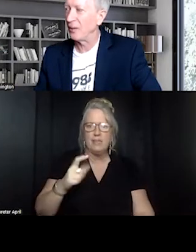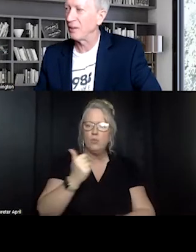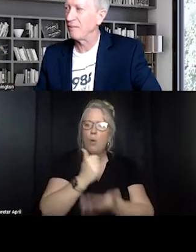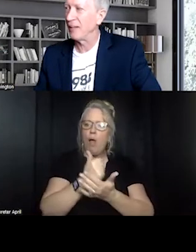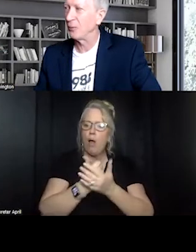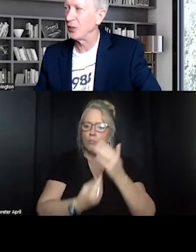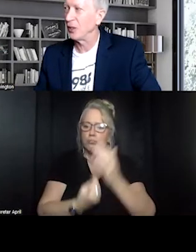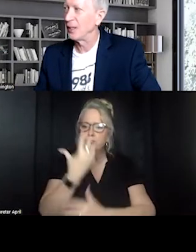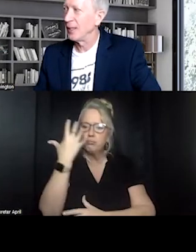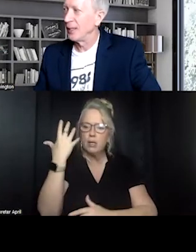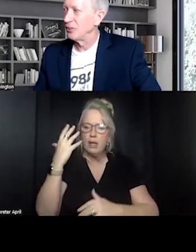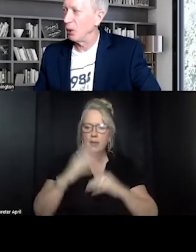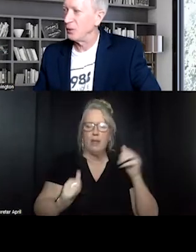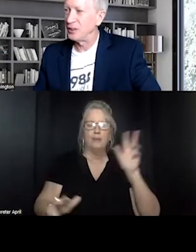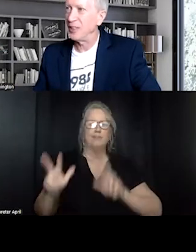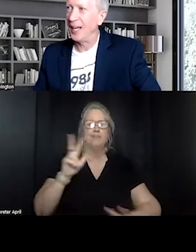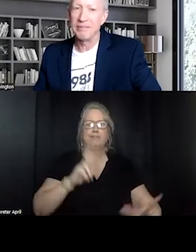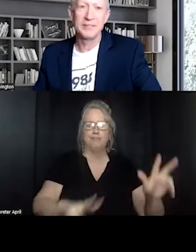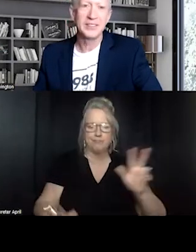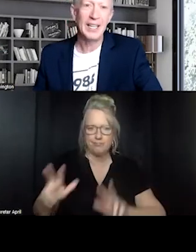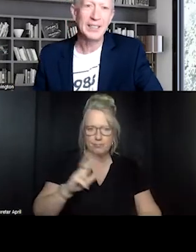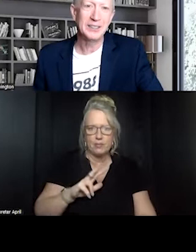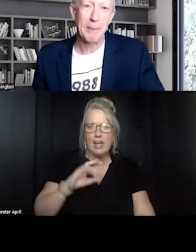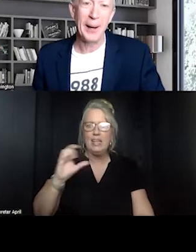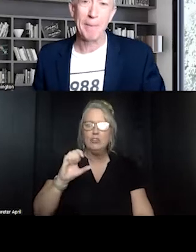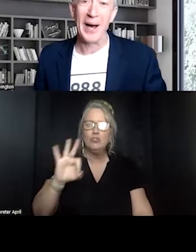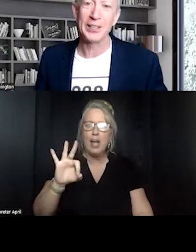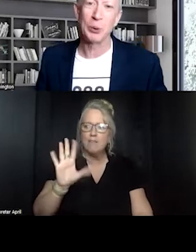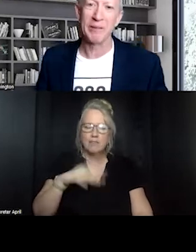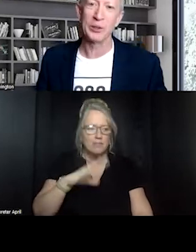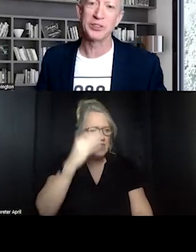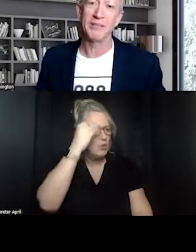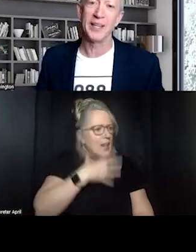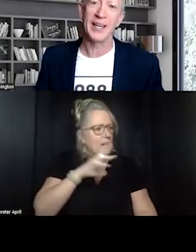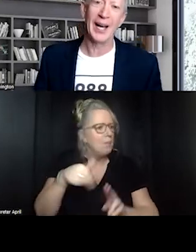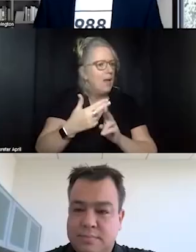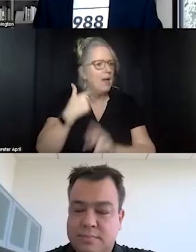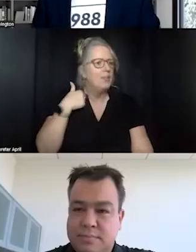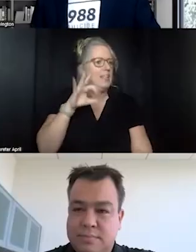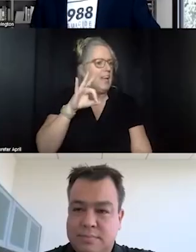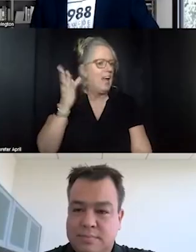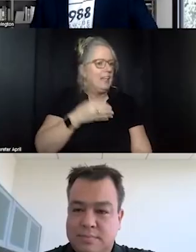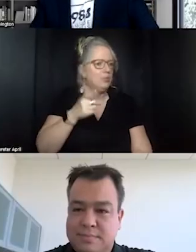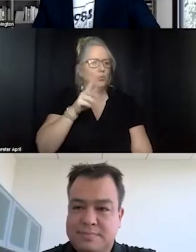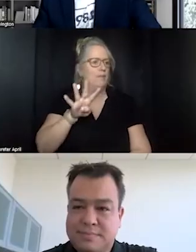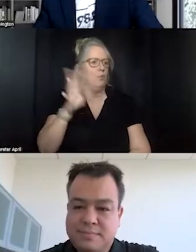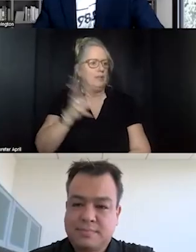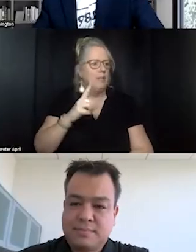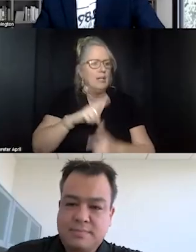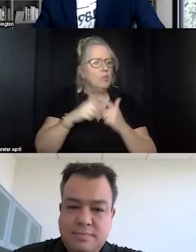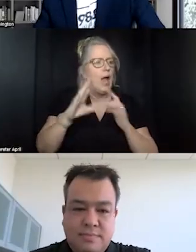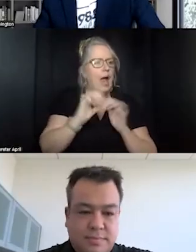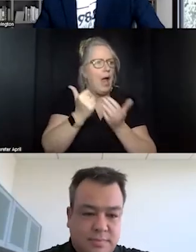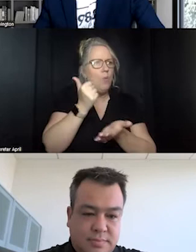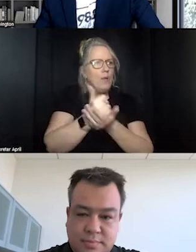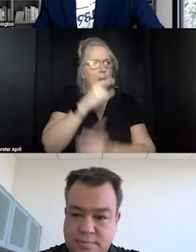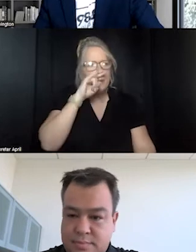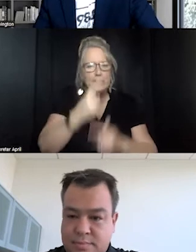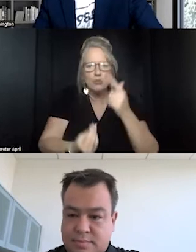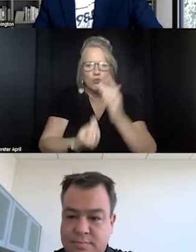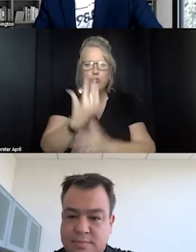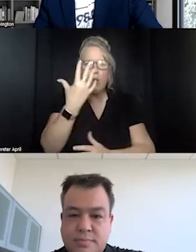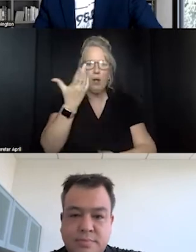THAN FLOUNDER. JEFF, TELL US ABOUT IT. HOW DO WE HELP KIDS FLOURISH RATHER THAN FLOUNDER AT THE